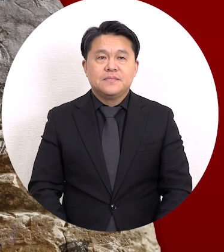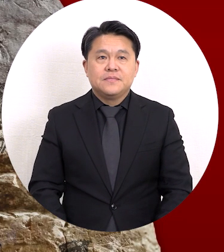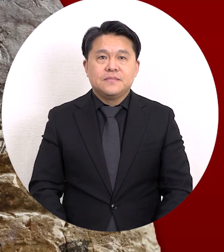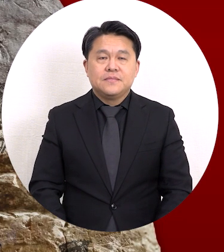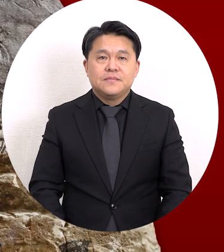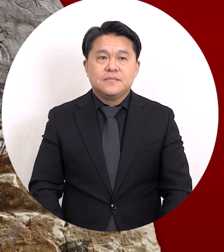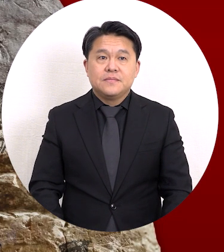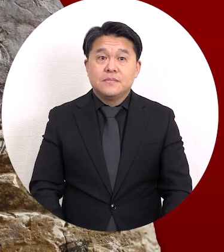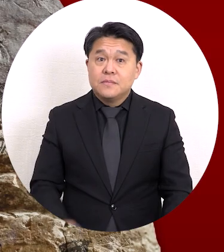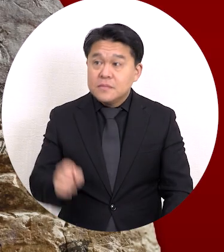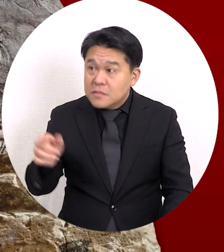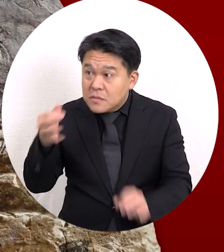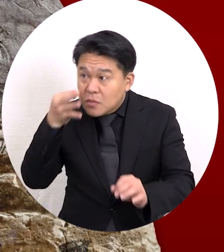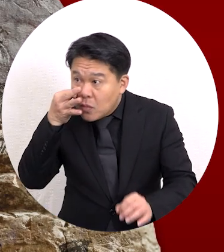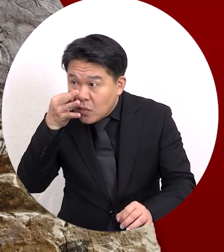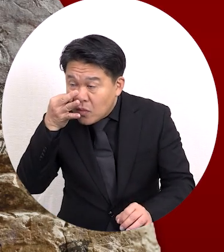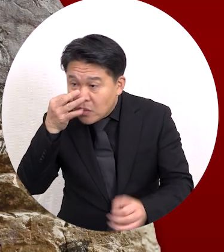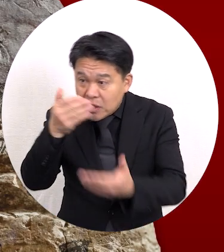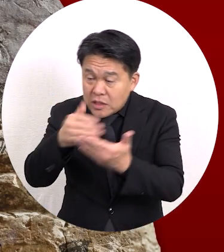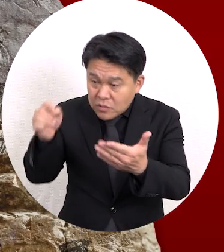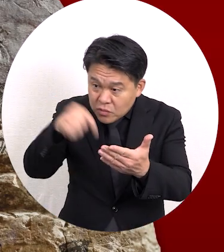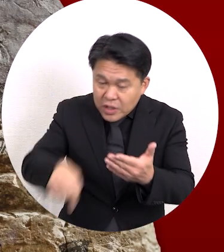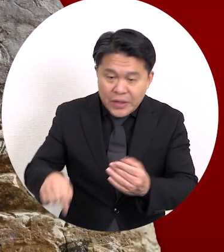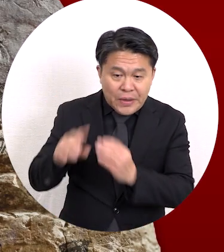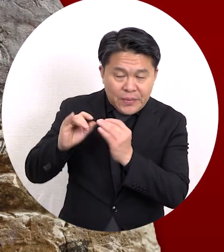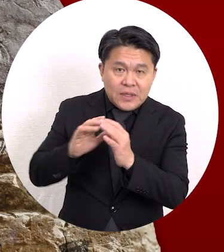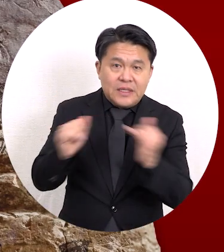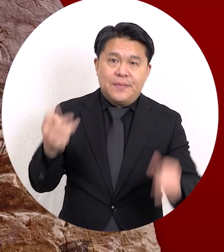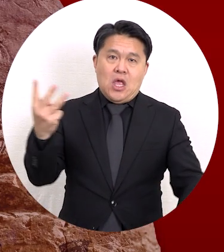there are three figures playing flutes,